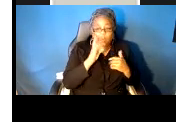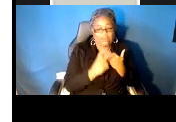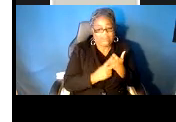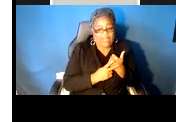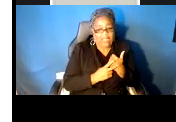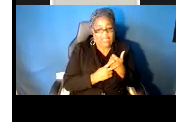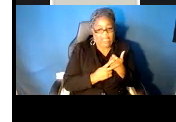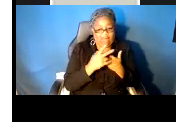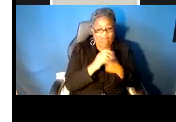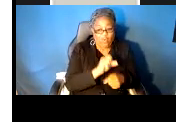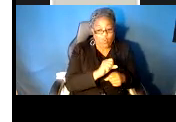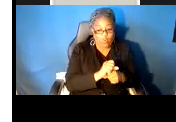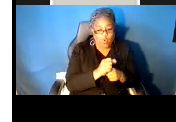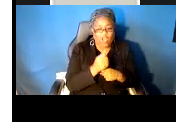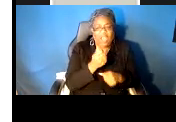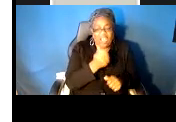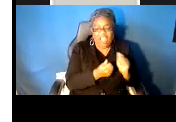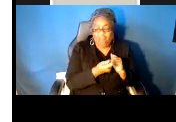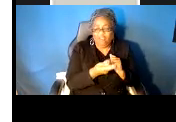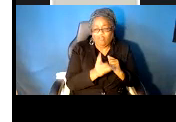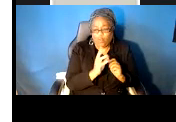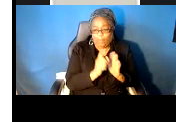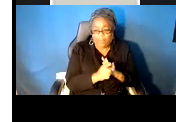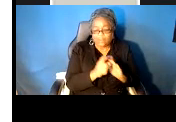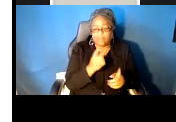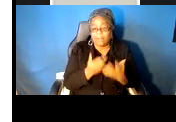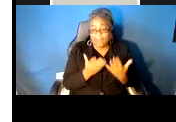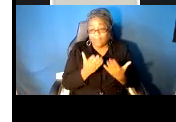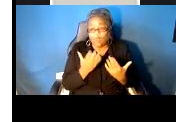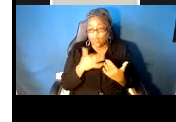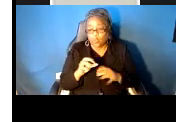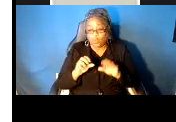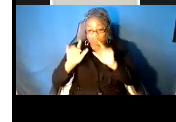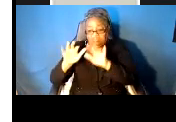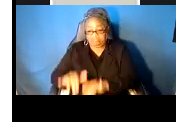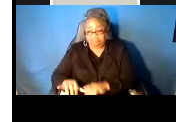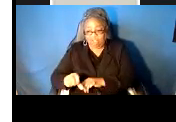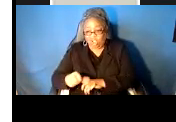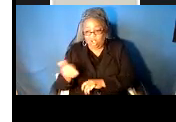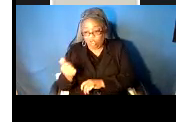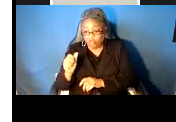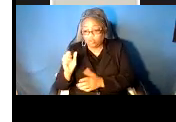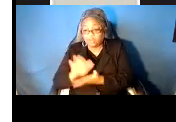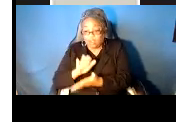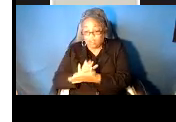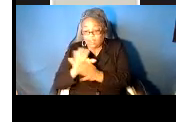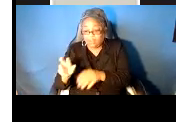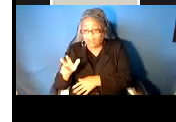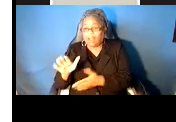but you may wish to work in another document and copy and paste your answers into the boxes after they are complete,